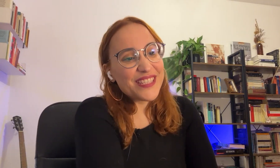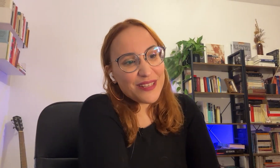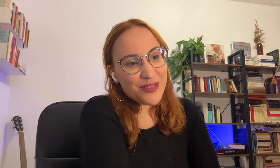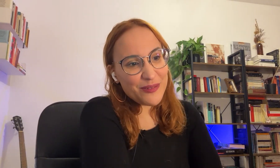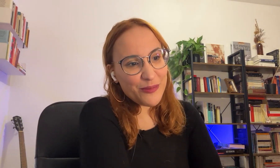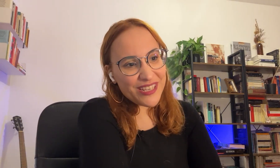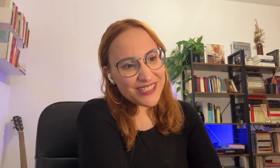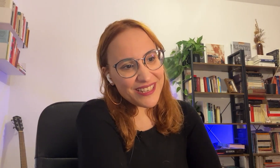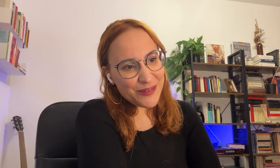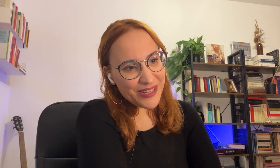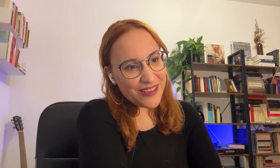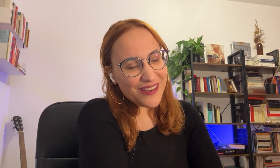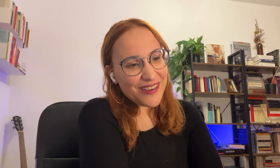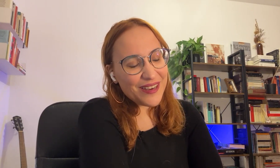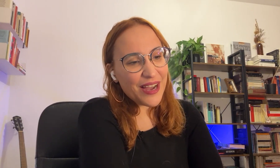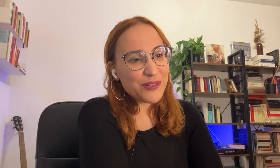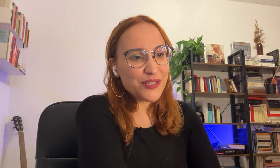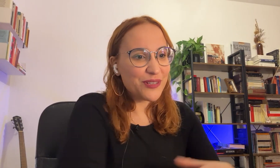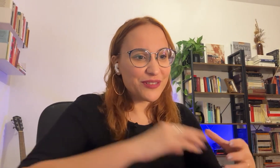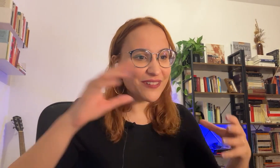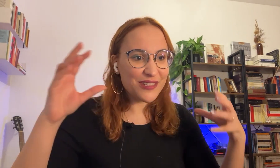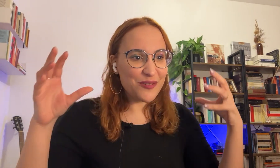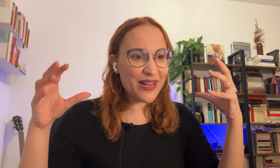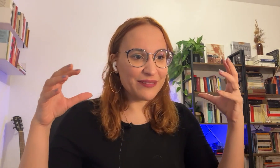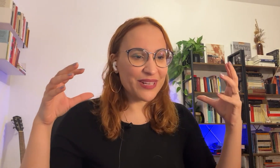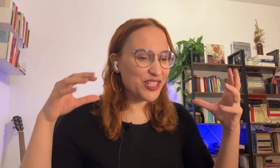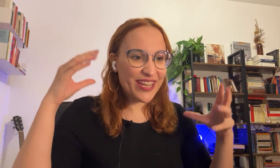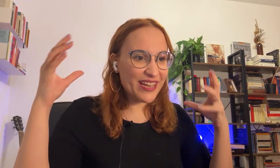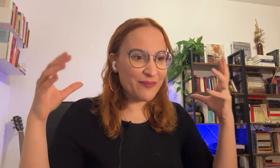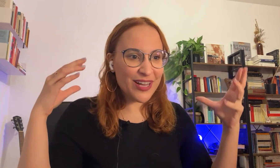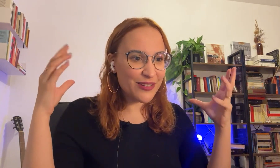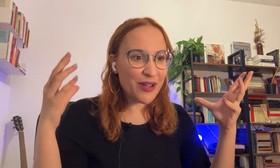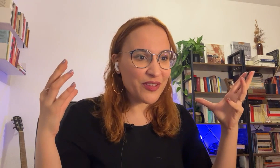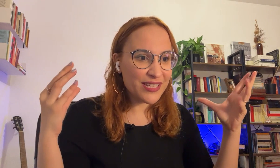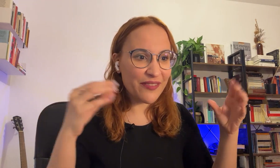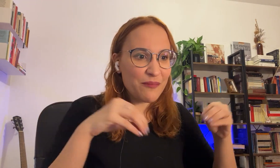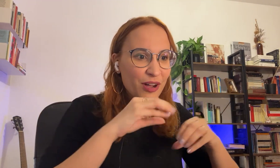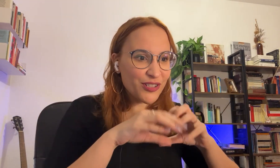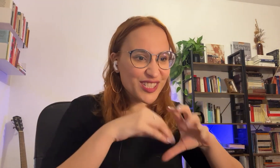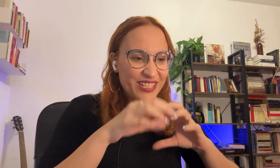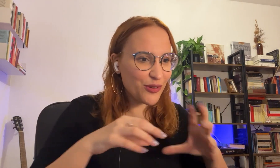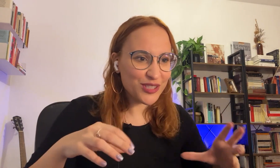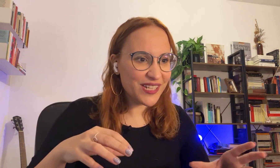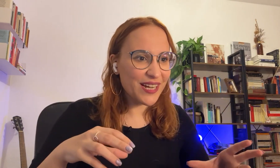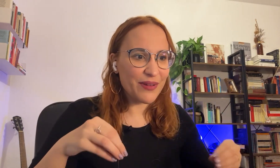That's actually very wise. I agree. I was just wondering — there's so much AI buzz around us, and the models change all the time.